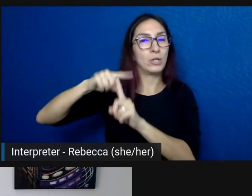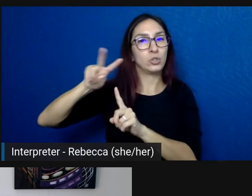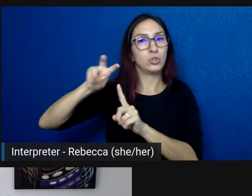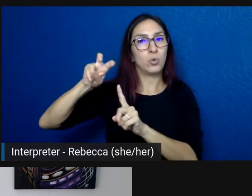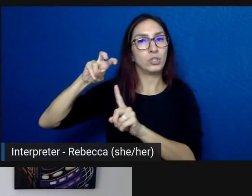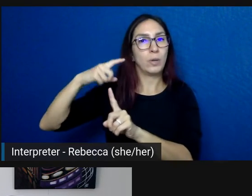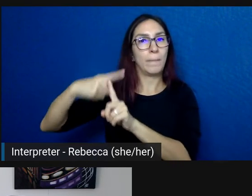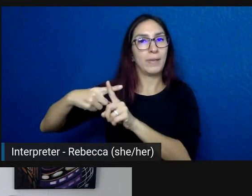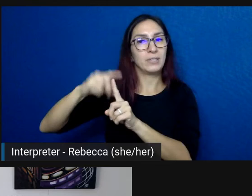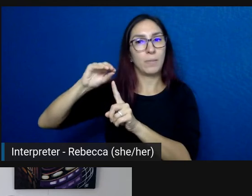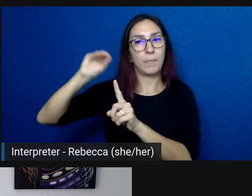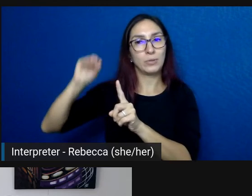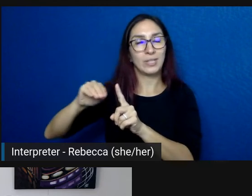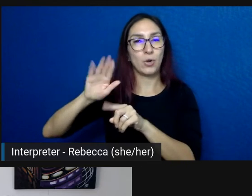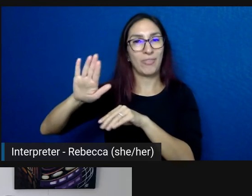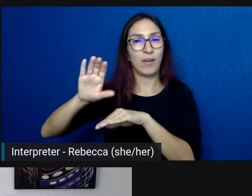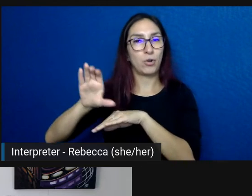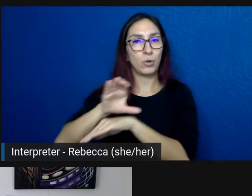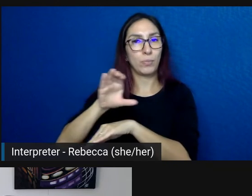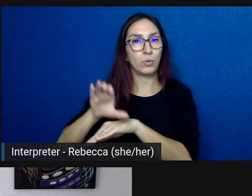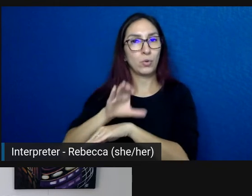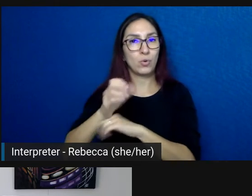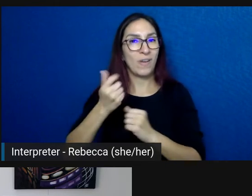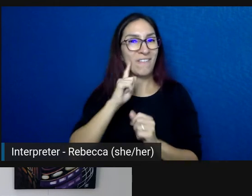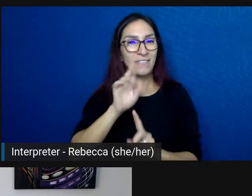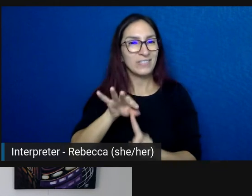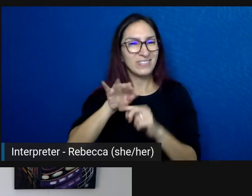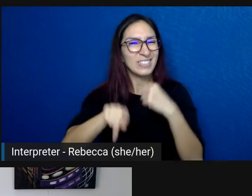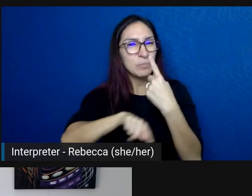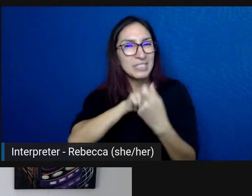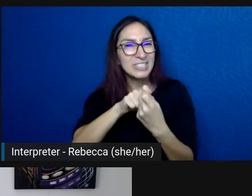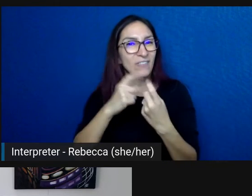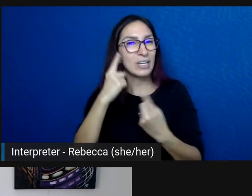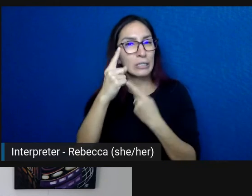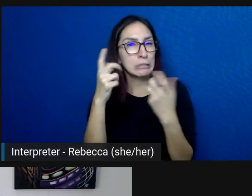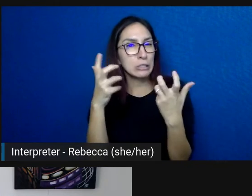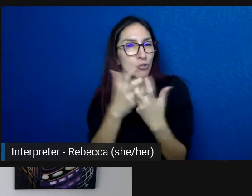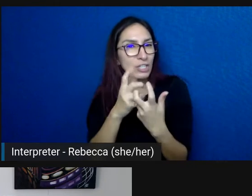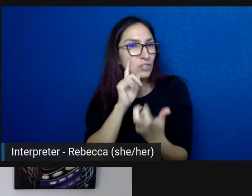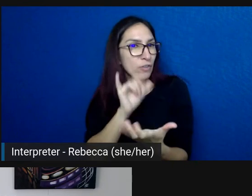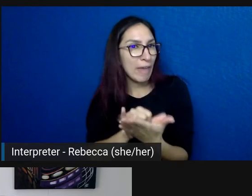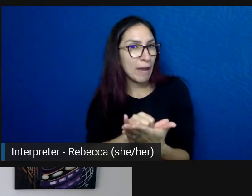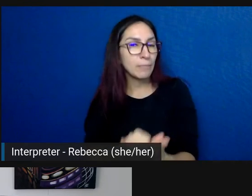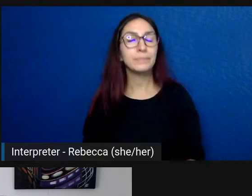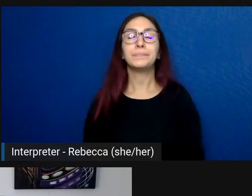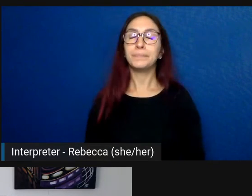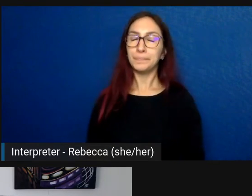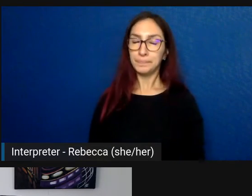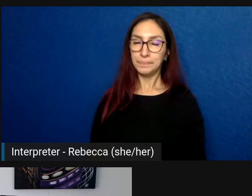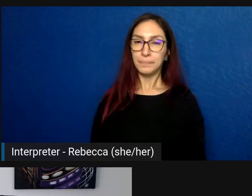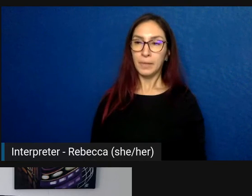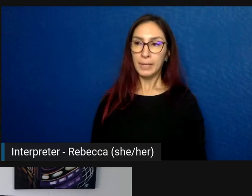what specific considerations do you think we can make for that? Yes, that's a great question.